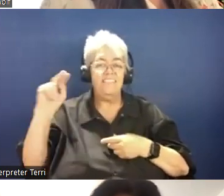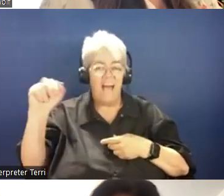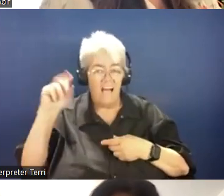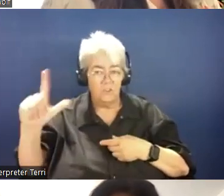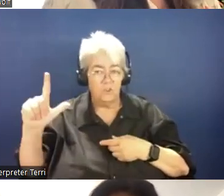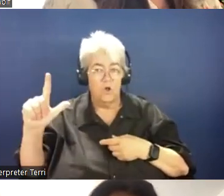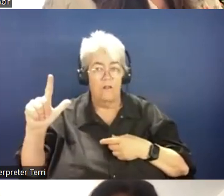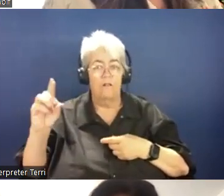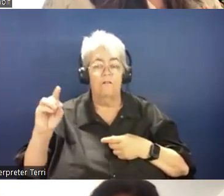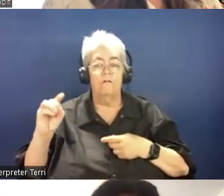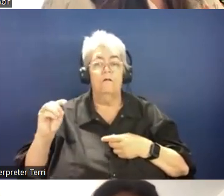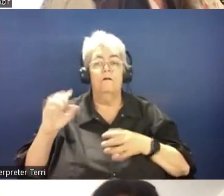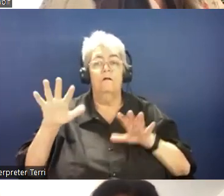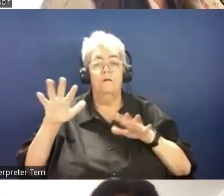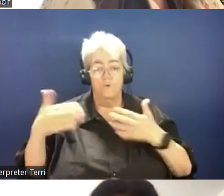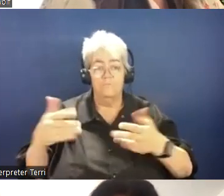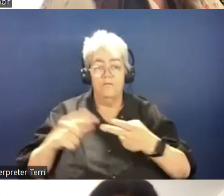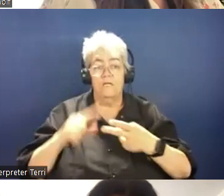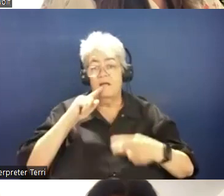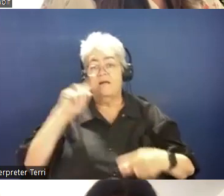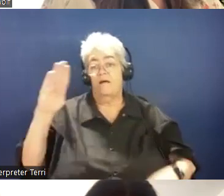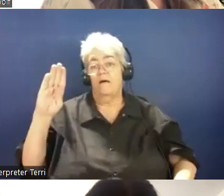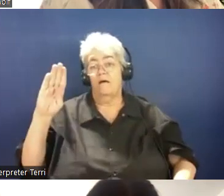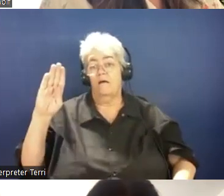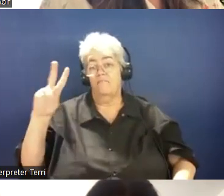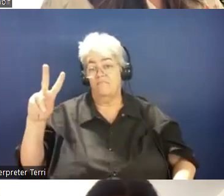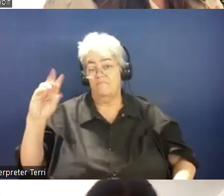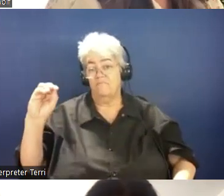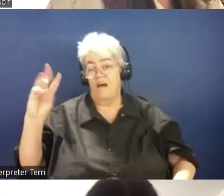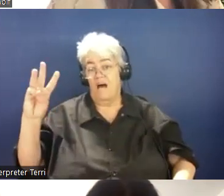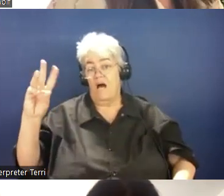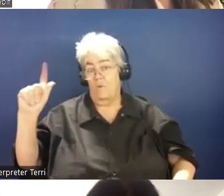There is money through VAWA that if your state does pass Kayden's Law and follow